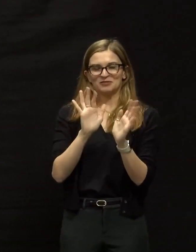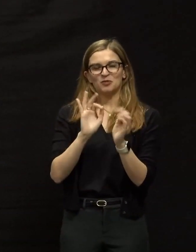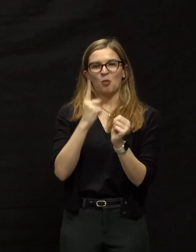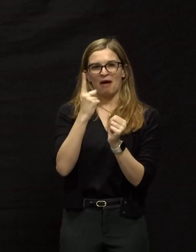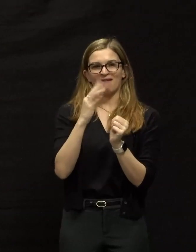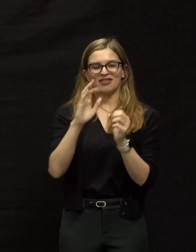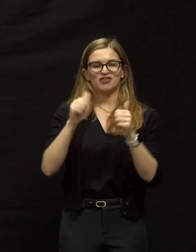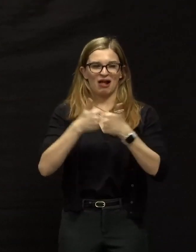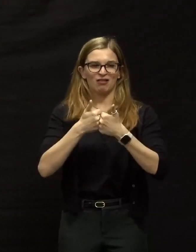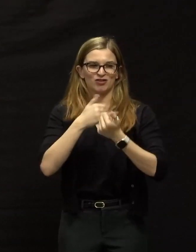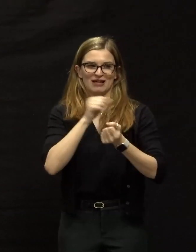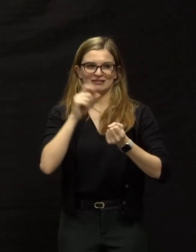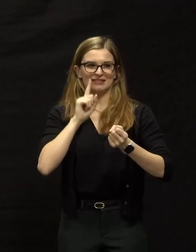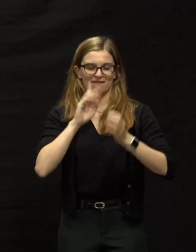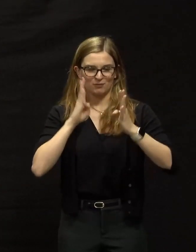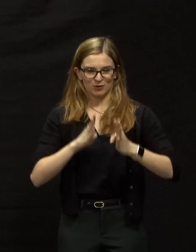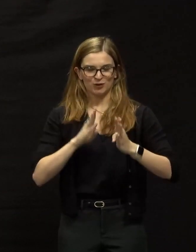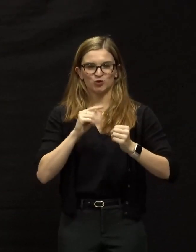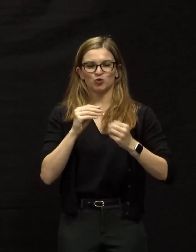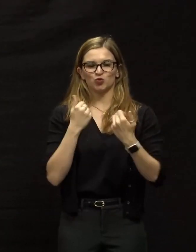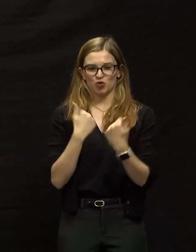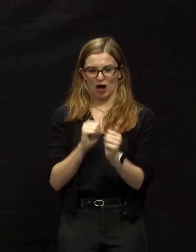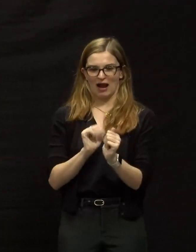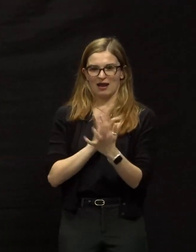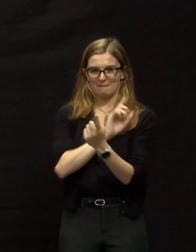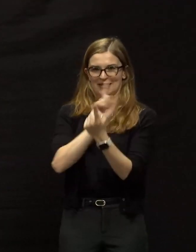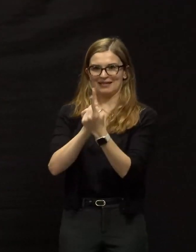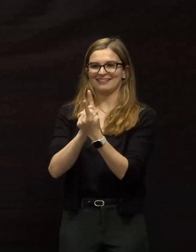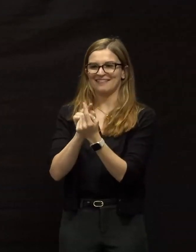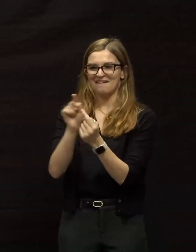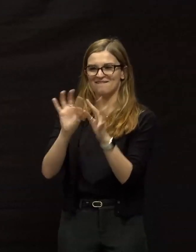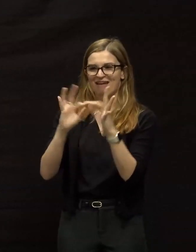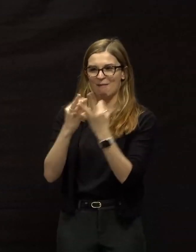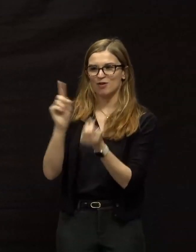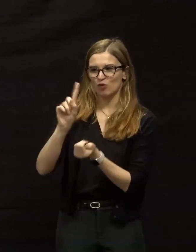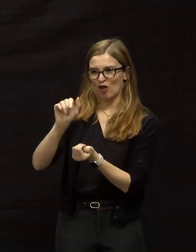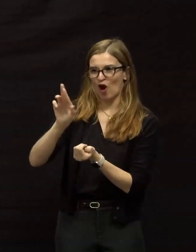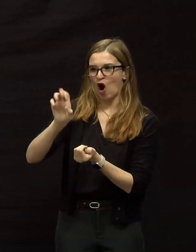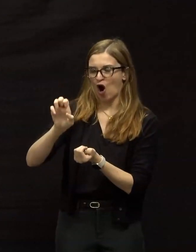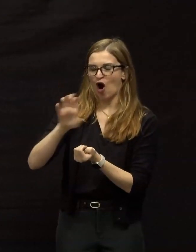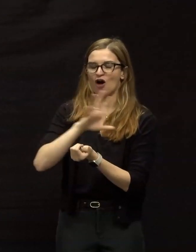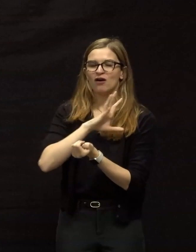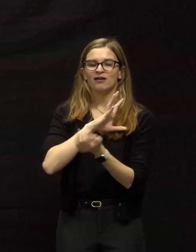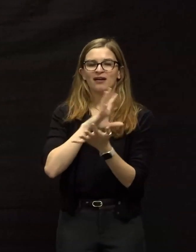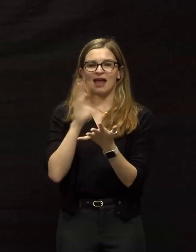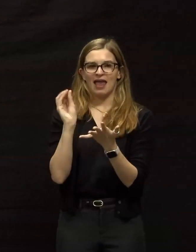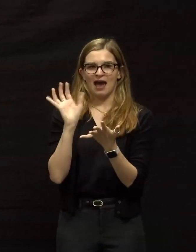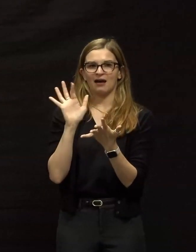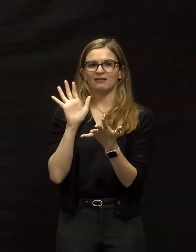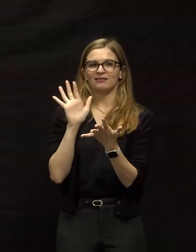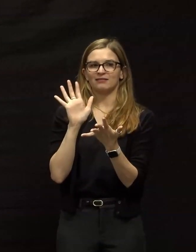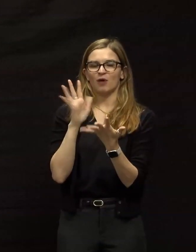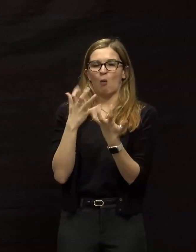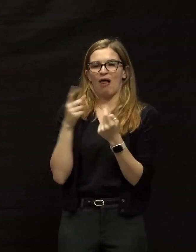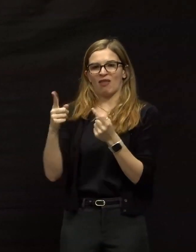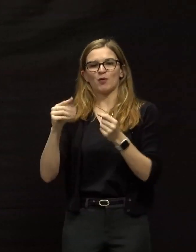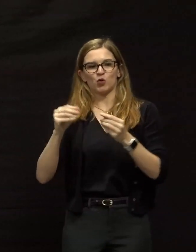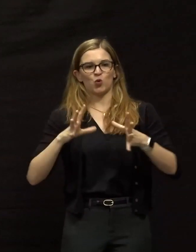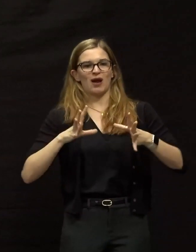you know, I, one of the challenges as a deaf individual myself is trying to meet with families and meet them where they are.